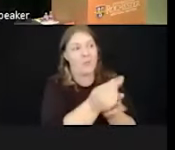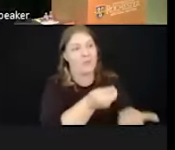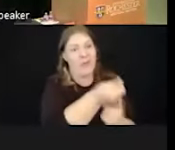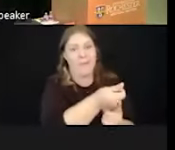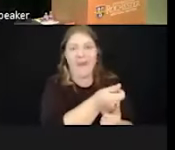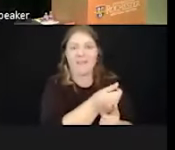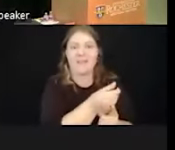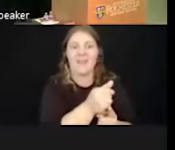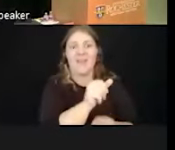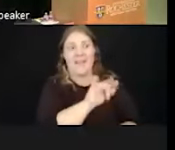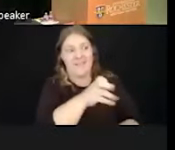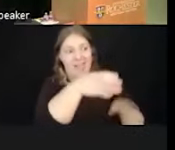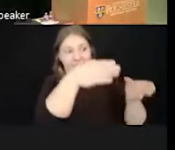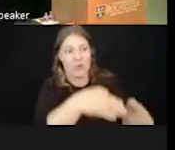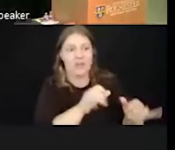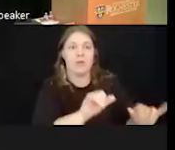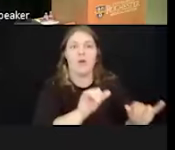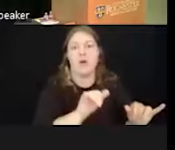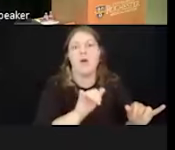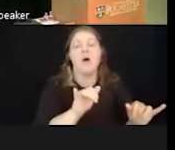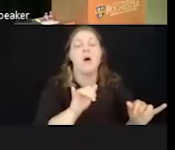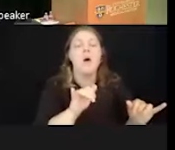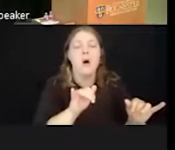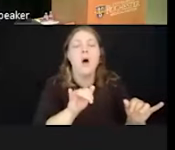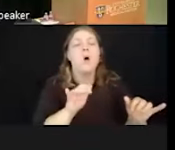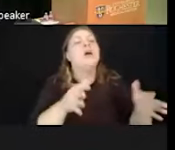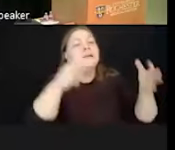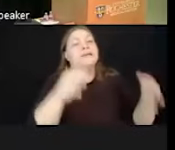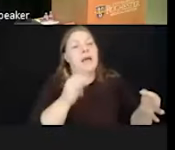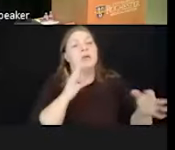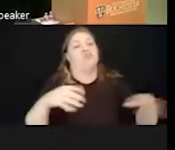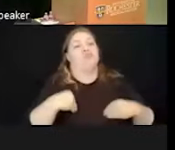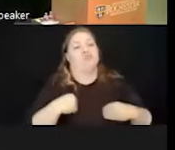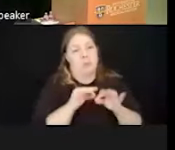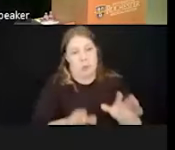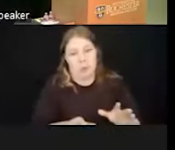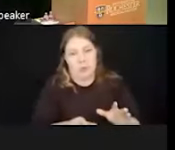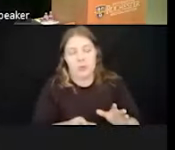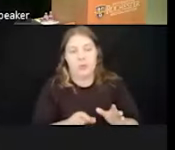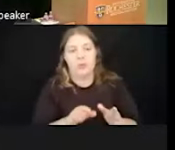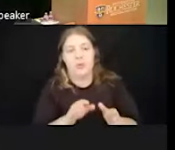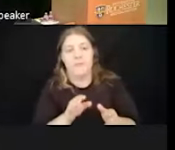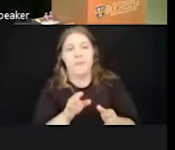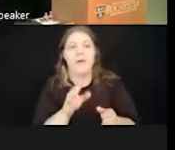individual does ultimately go that route but we always want to come from a place of understanding